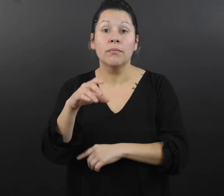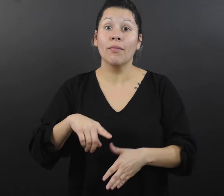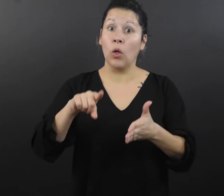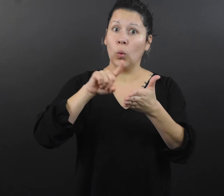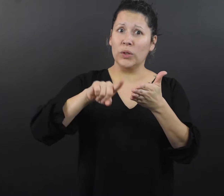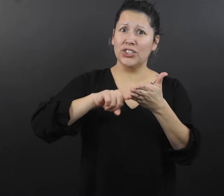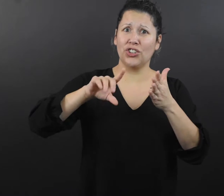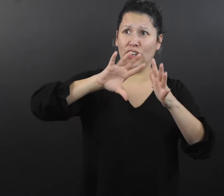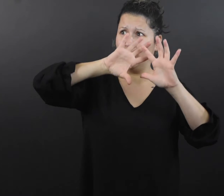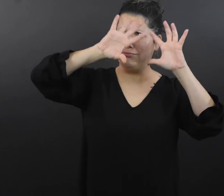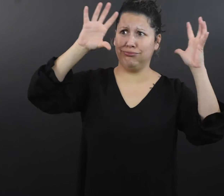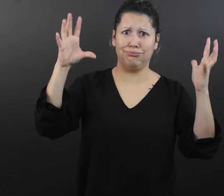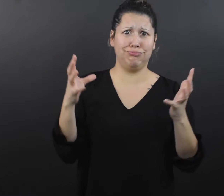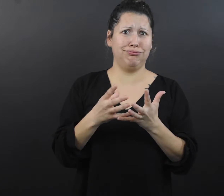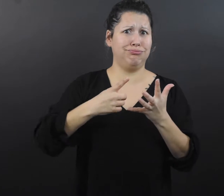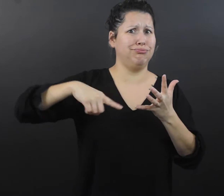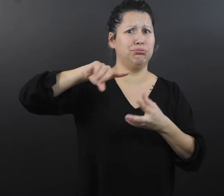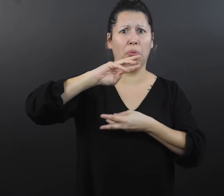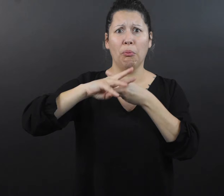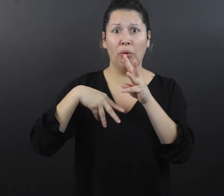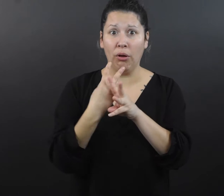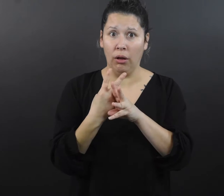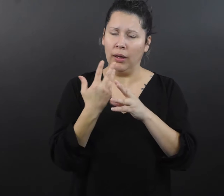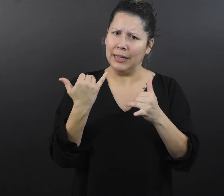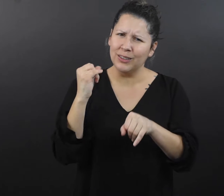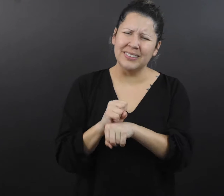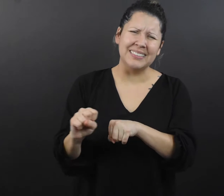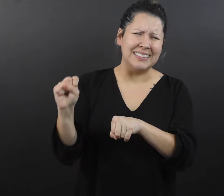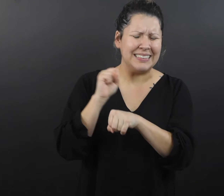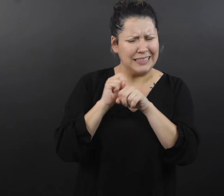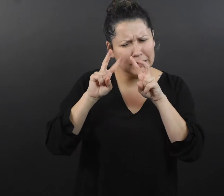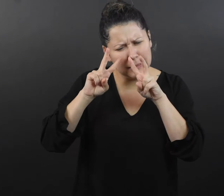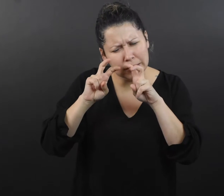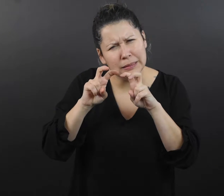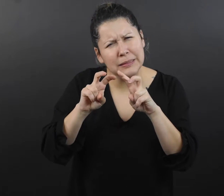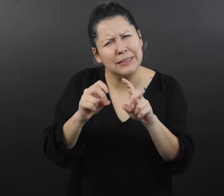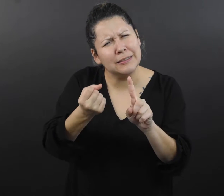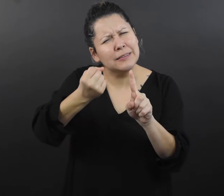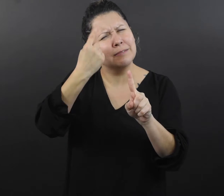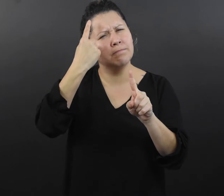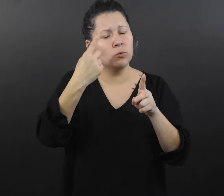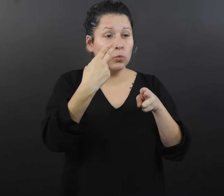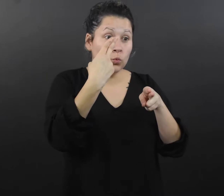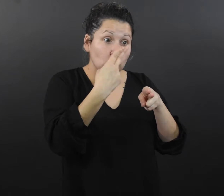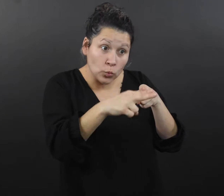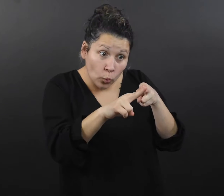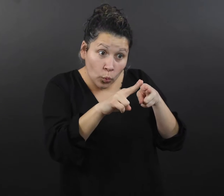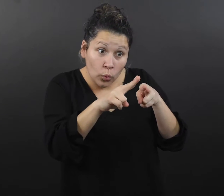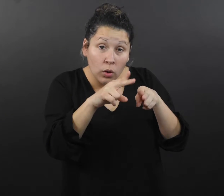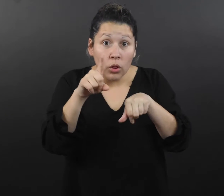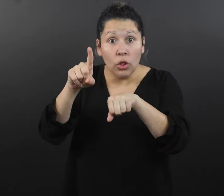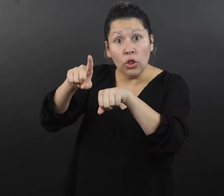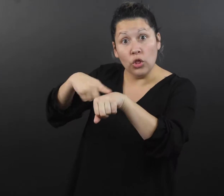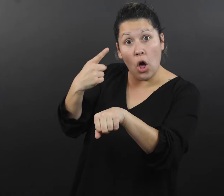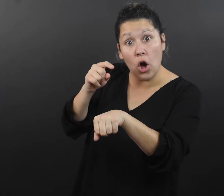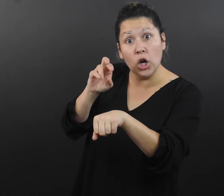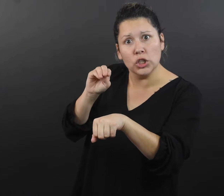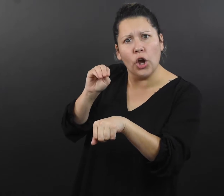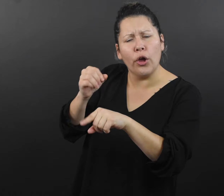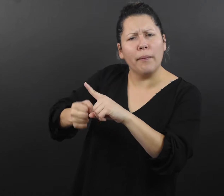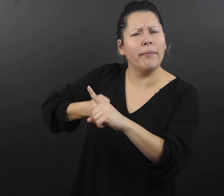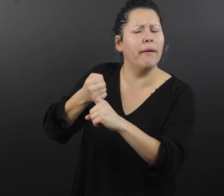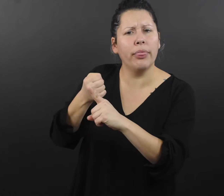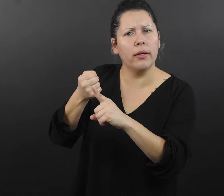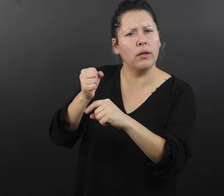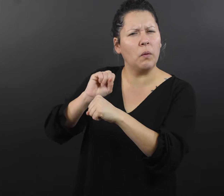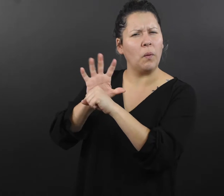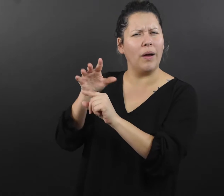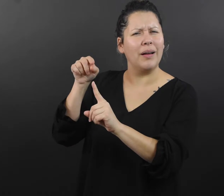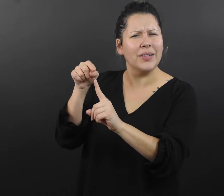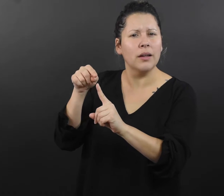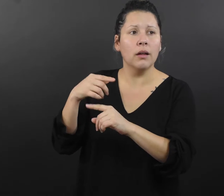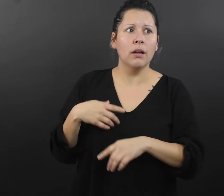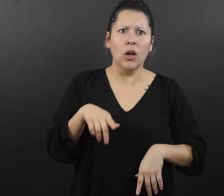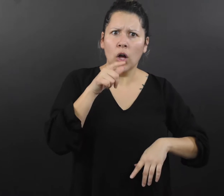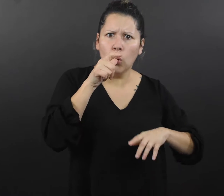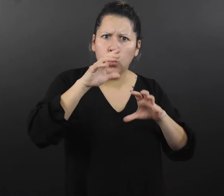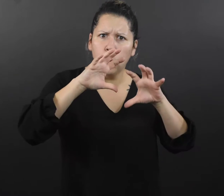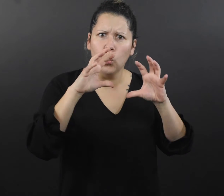working to understand the short- and long-term effects of COVID-19, who is most at risk